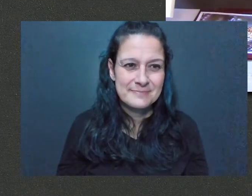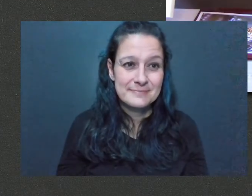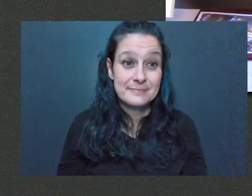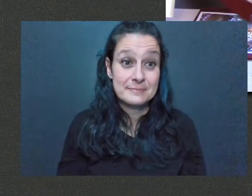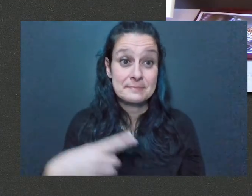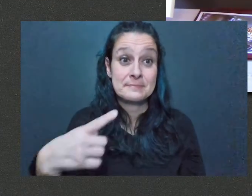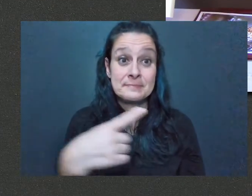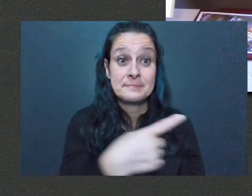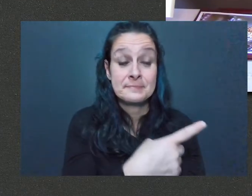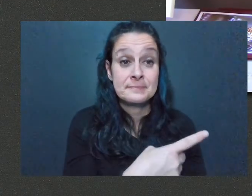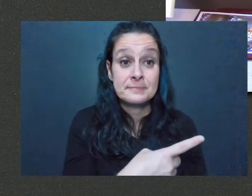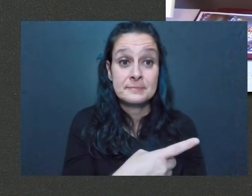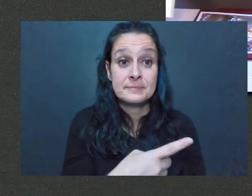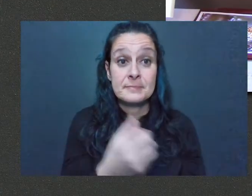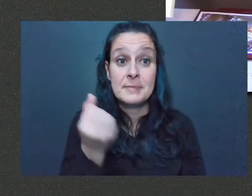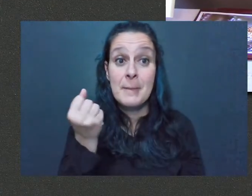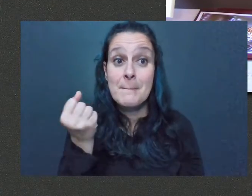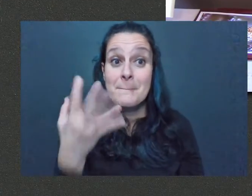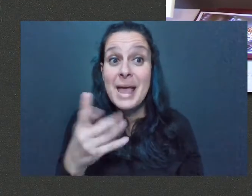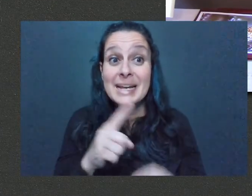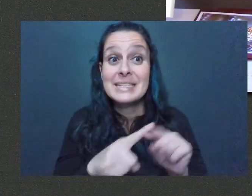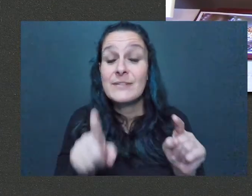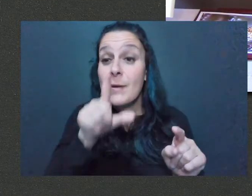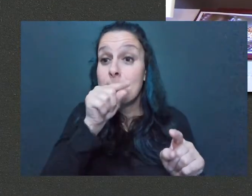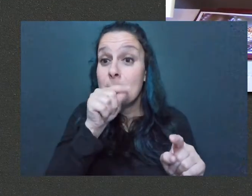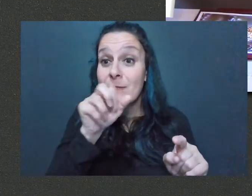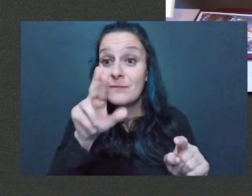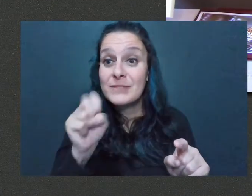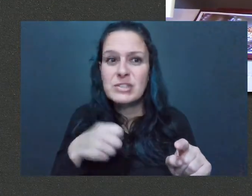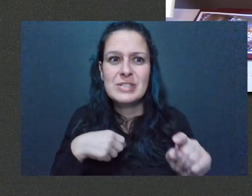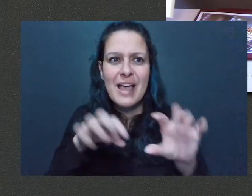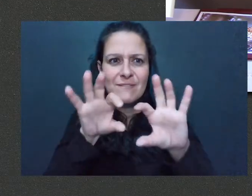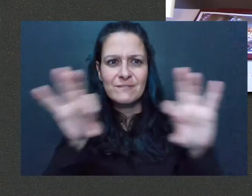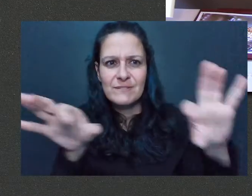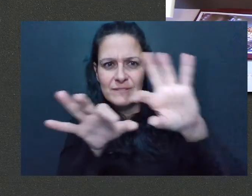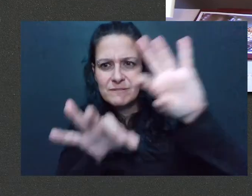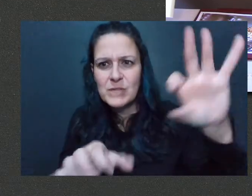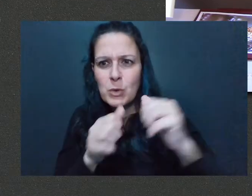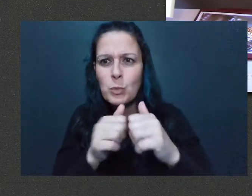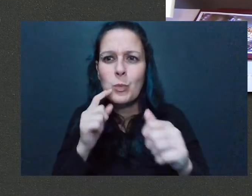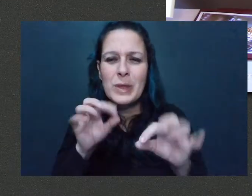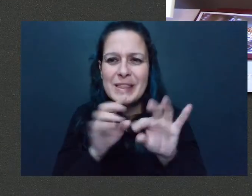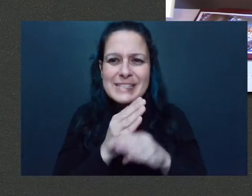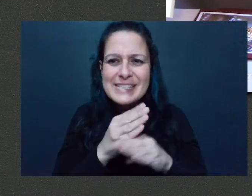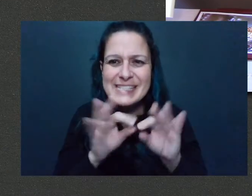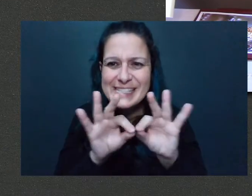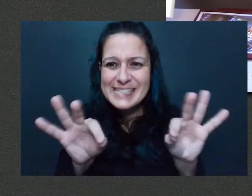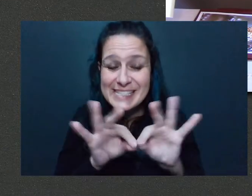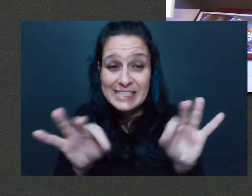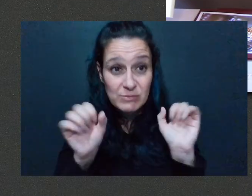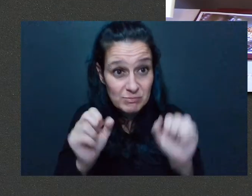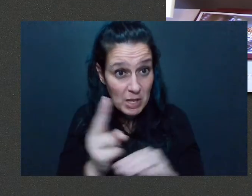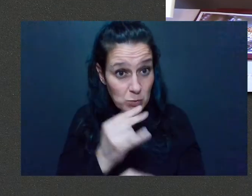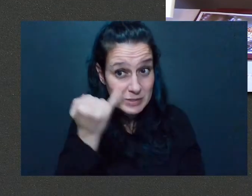And then this one is multiple bird feeders on twigs. You can use that idea if you want.